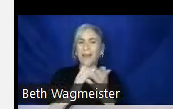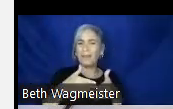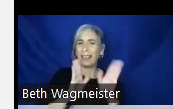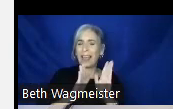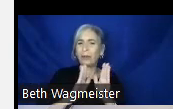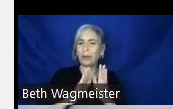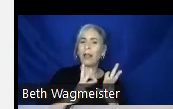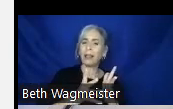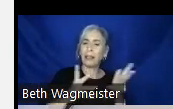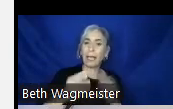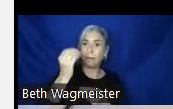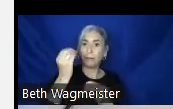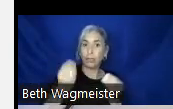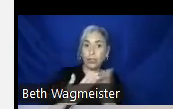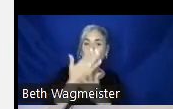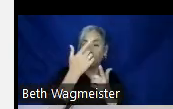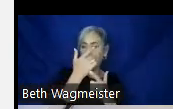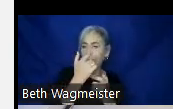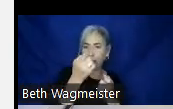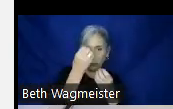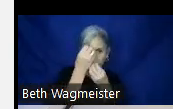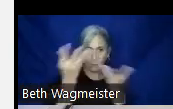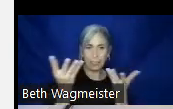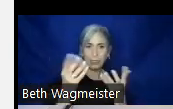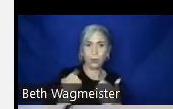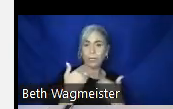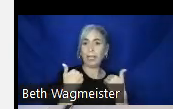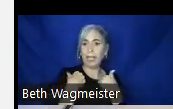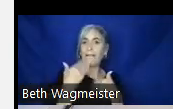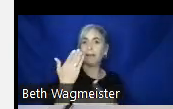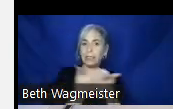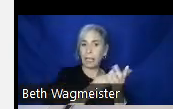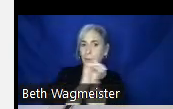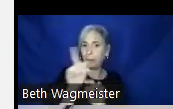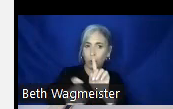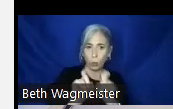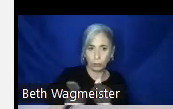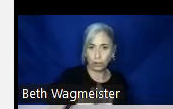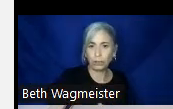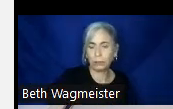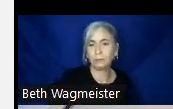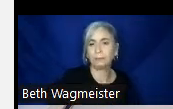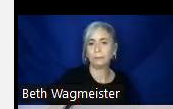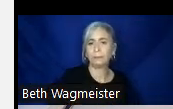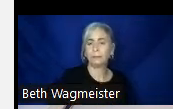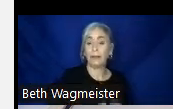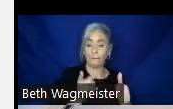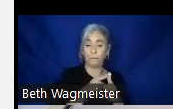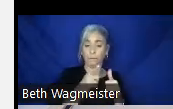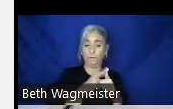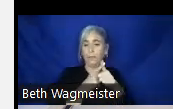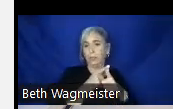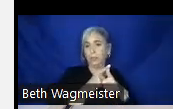new and interesting information. We do have a few questions. So the first one is ... do your clients